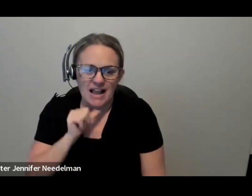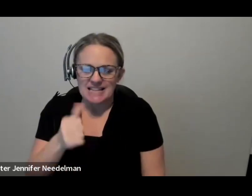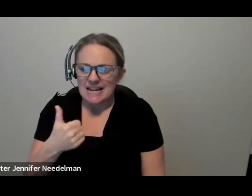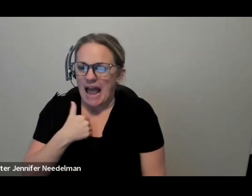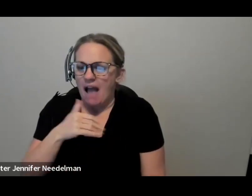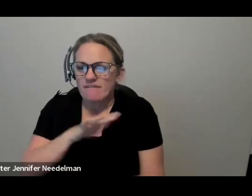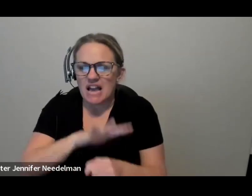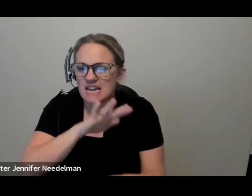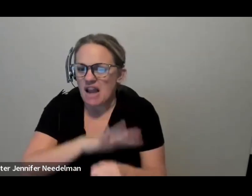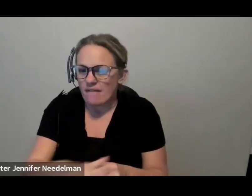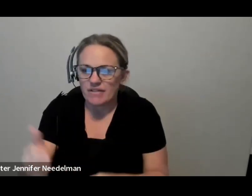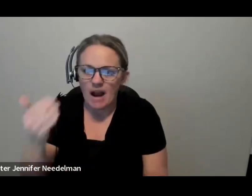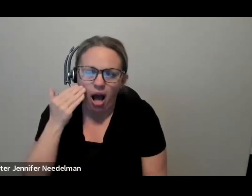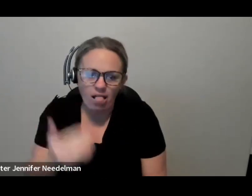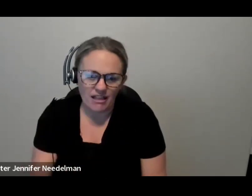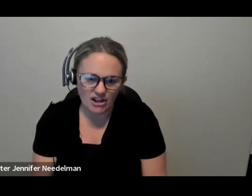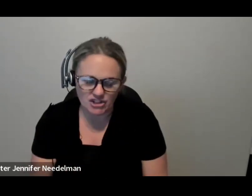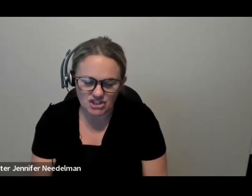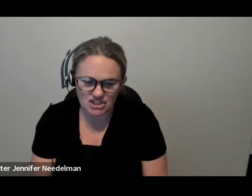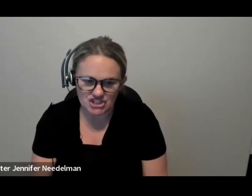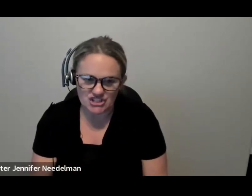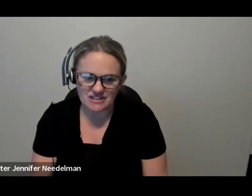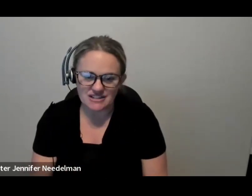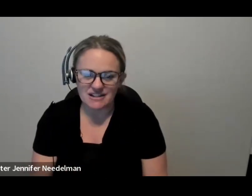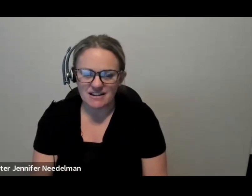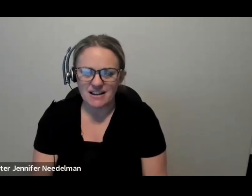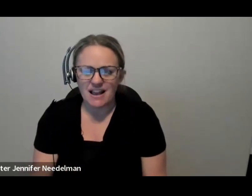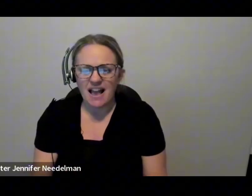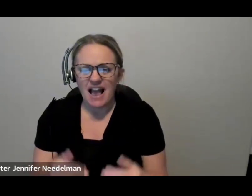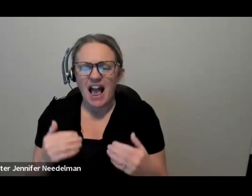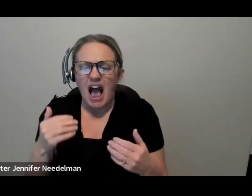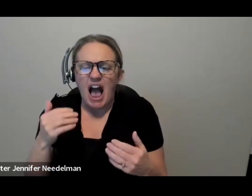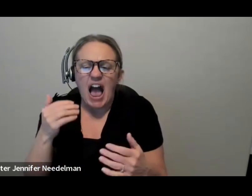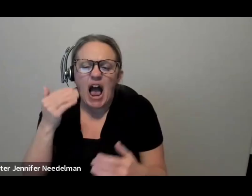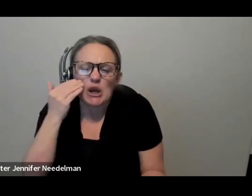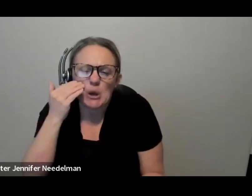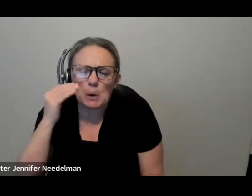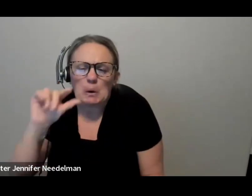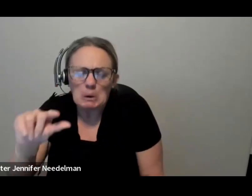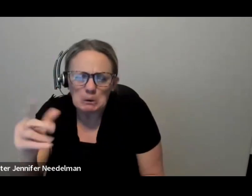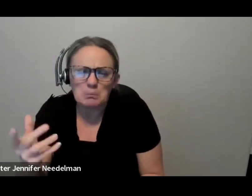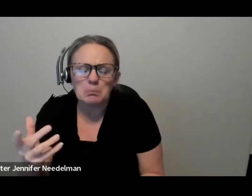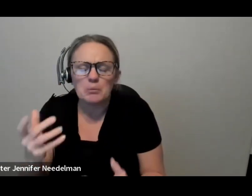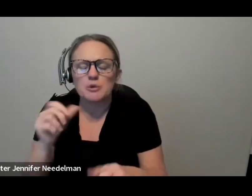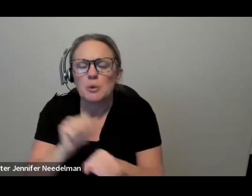I did have familiarity just based on working in the civil rights space.